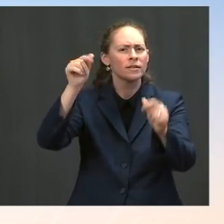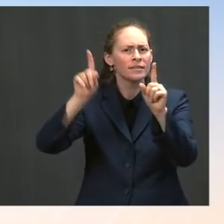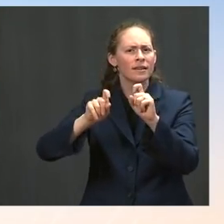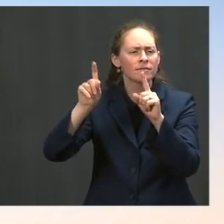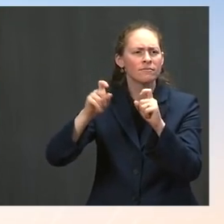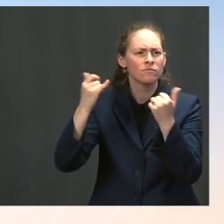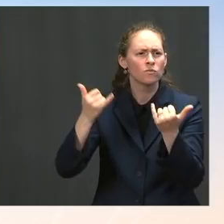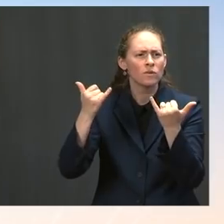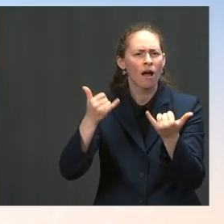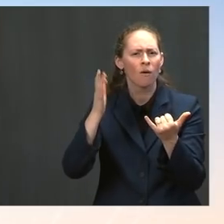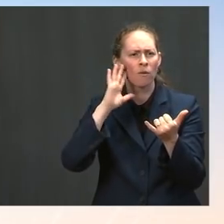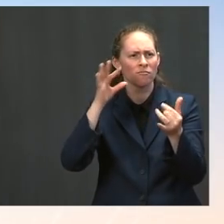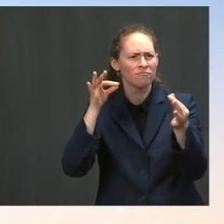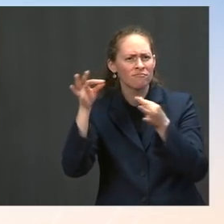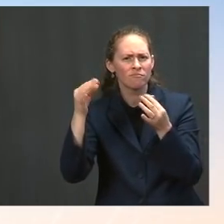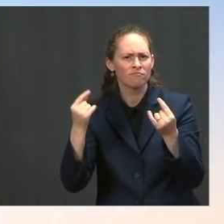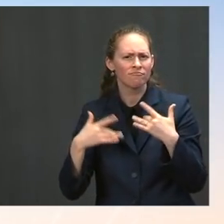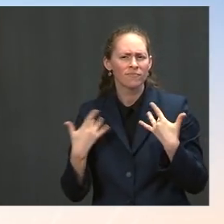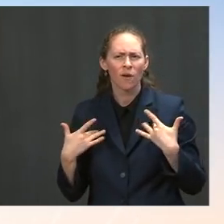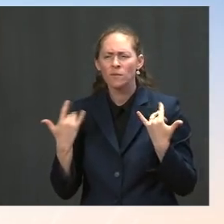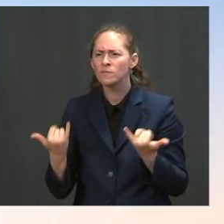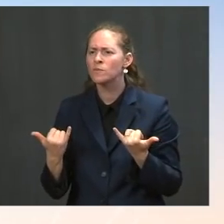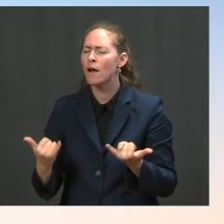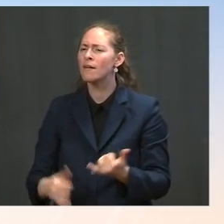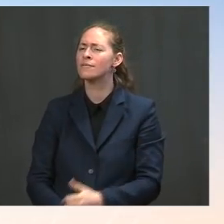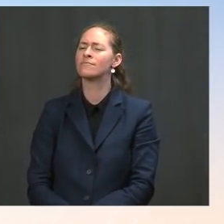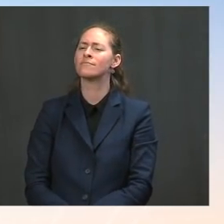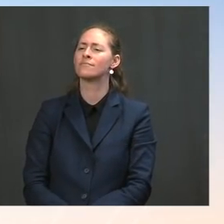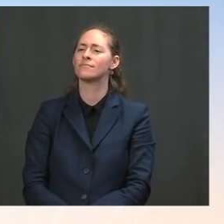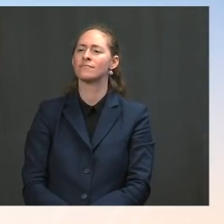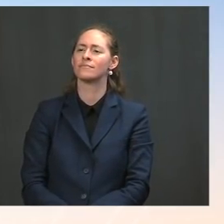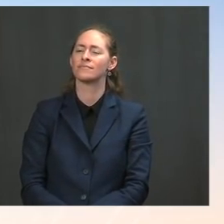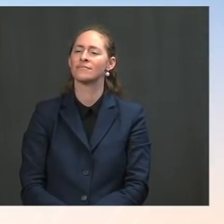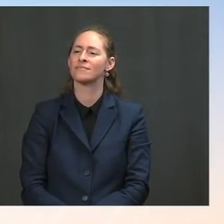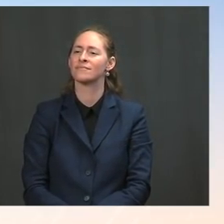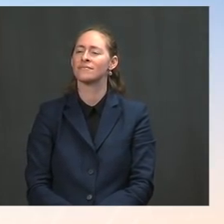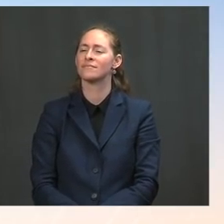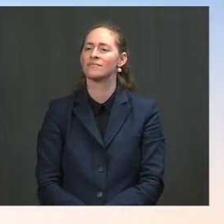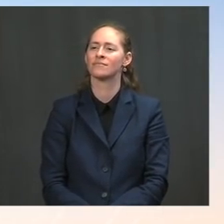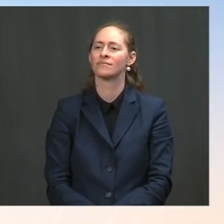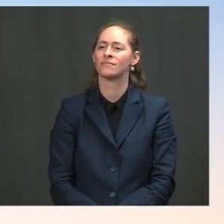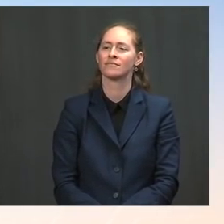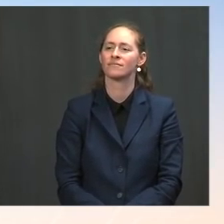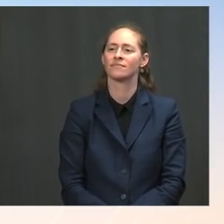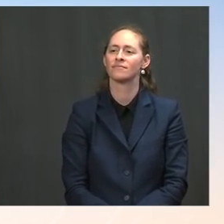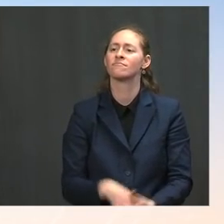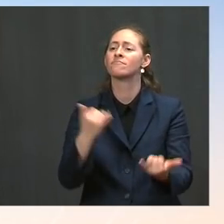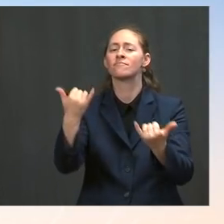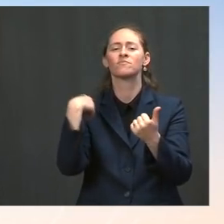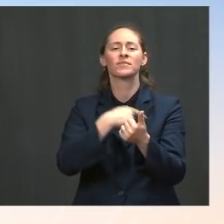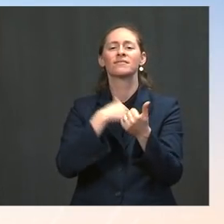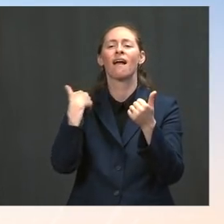Ms. Psaki: Sure. First of all, there's ongoing -- there's contact tracing, as I noted, and that has already commenced.